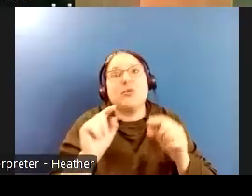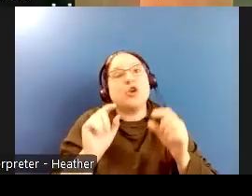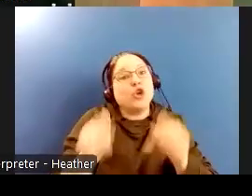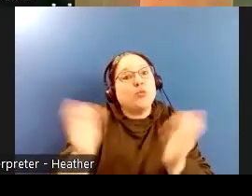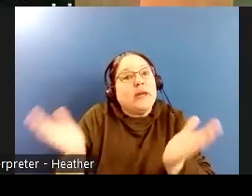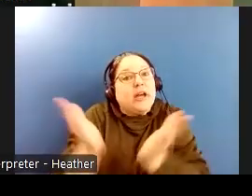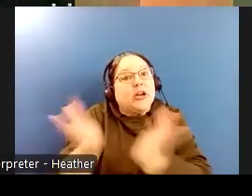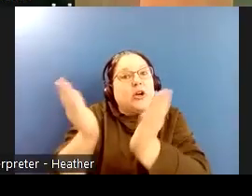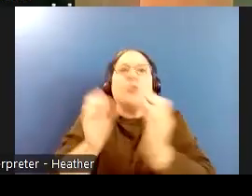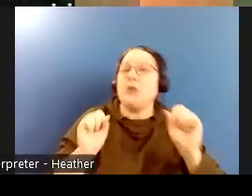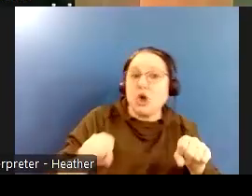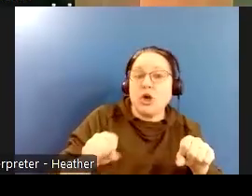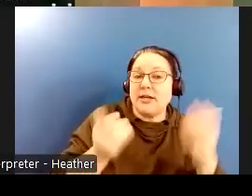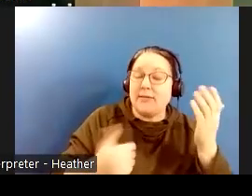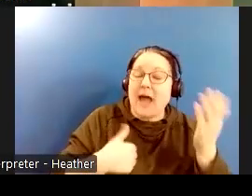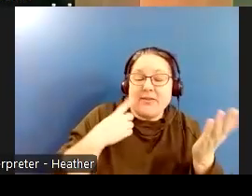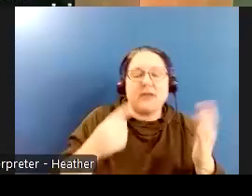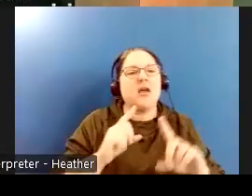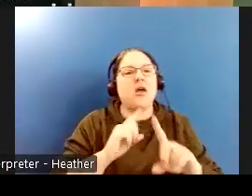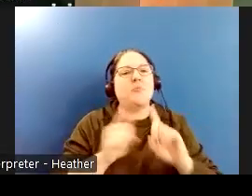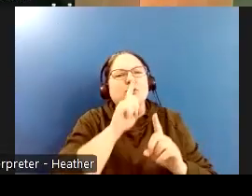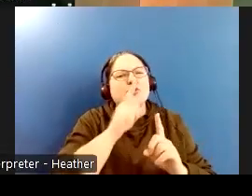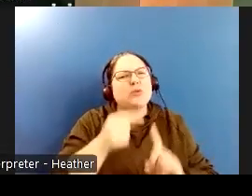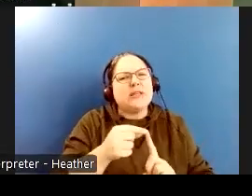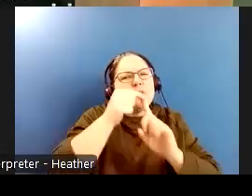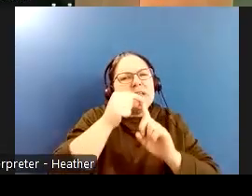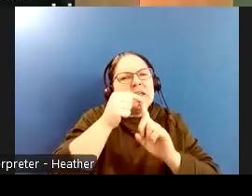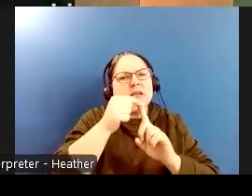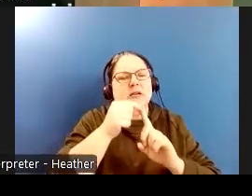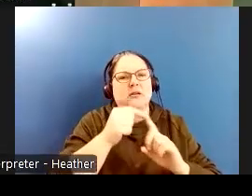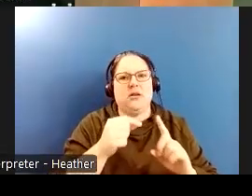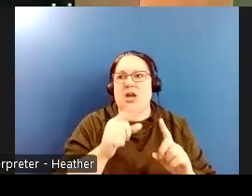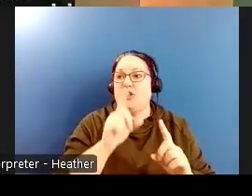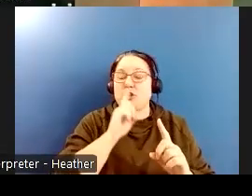but what was kind of unique about this was this sort of very acute drop in empathy and what did